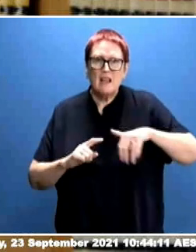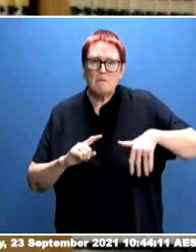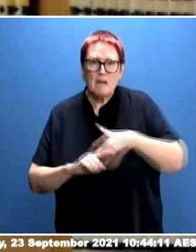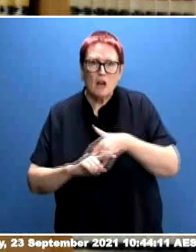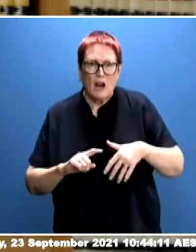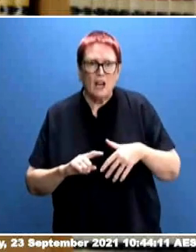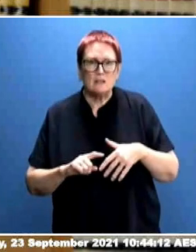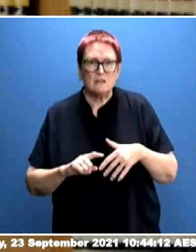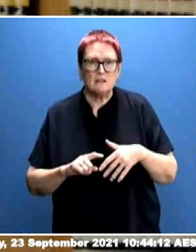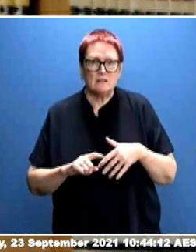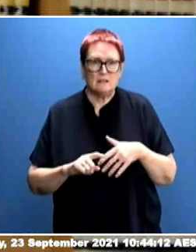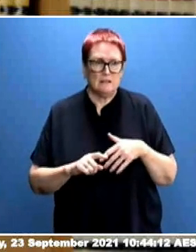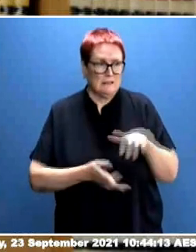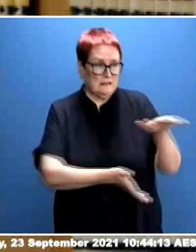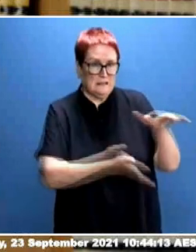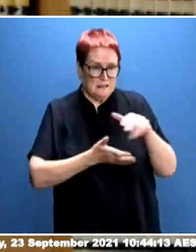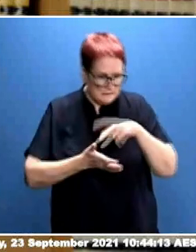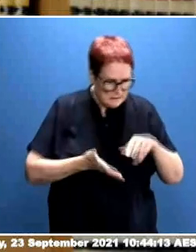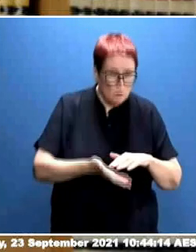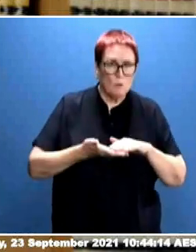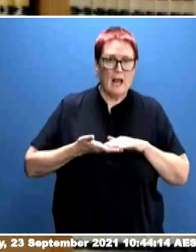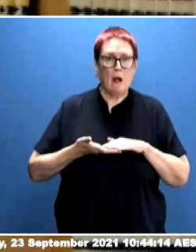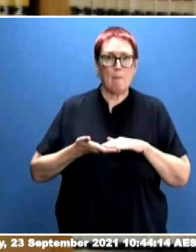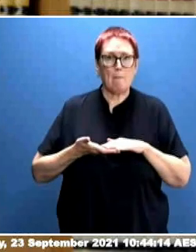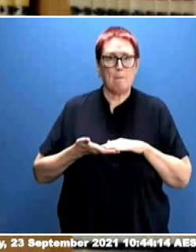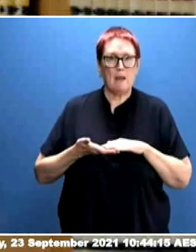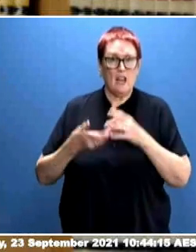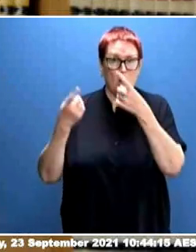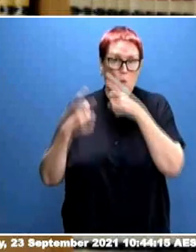then we would use that to guide the way in which we respond to the child day-to-day.